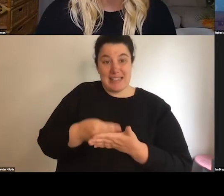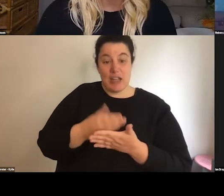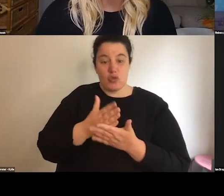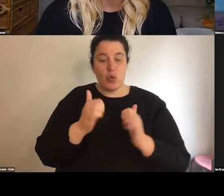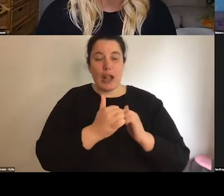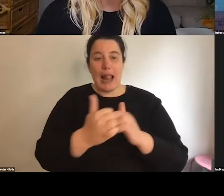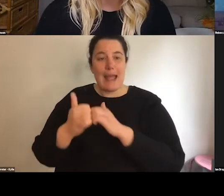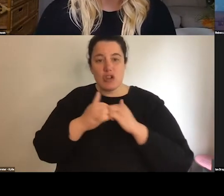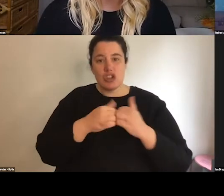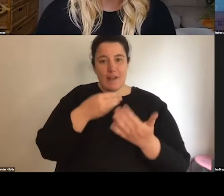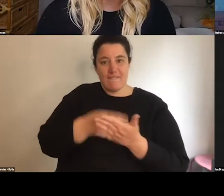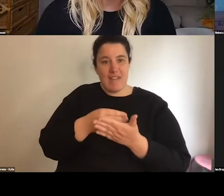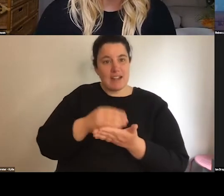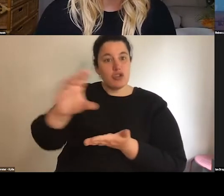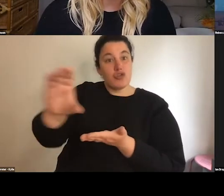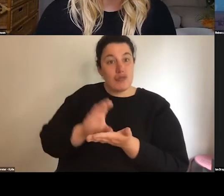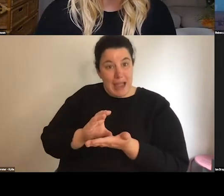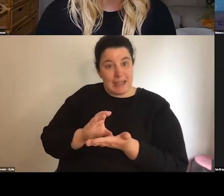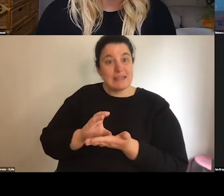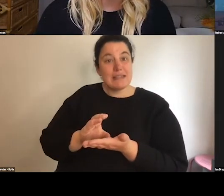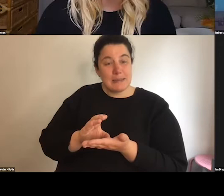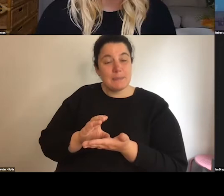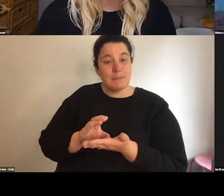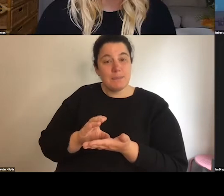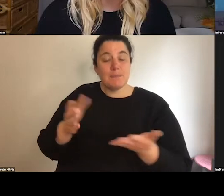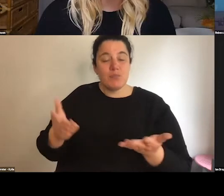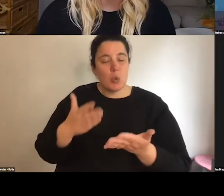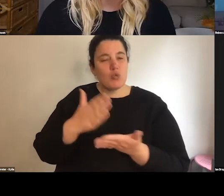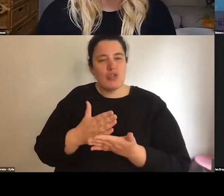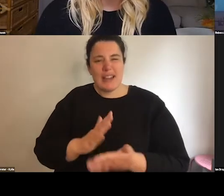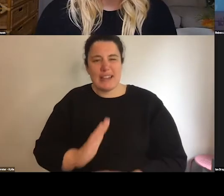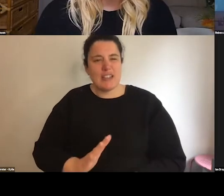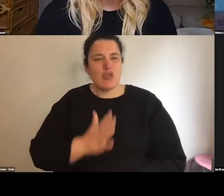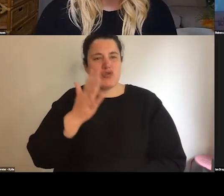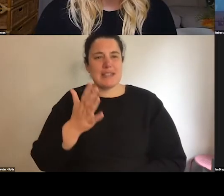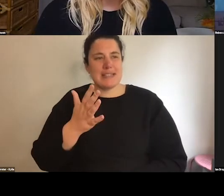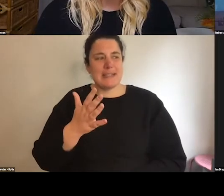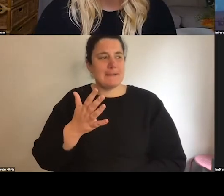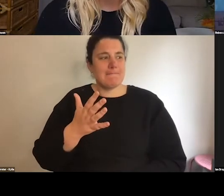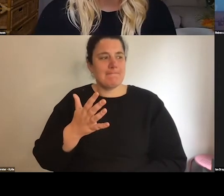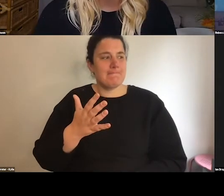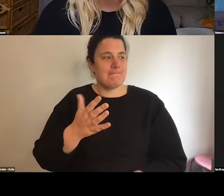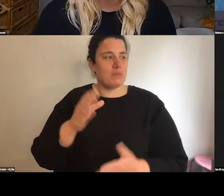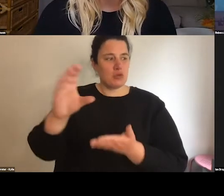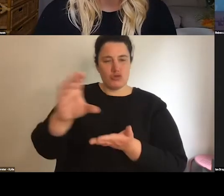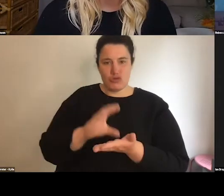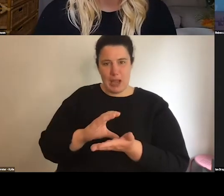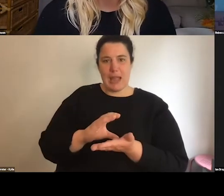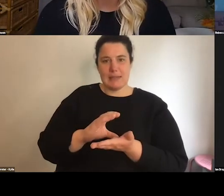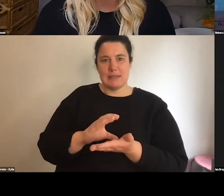So just, you know, a really interesting grant that -